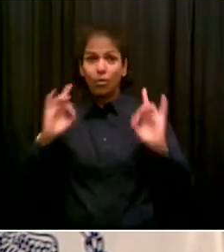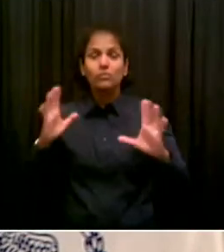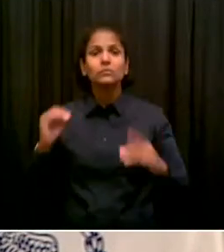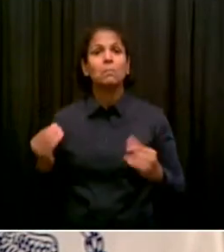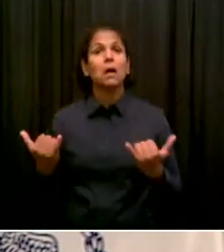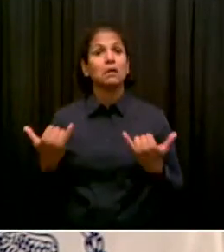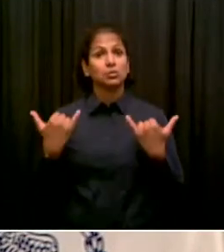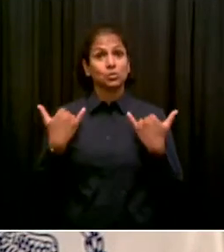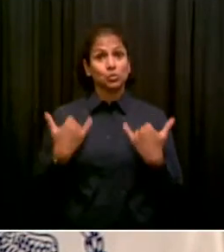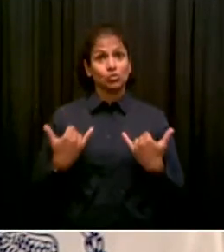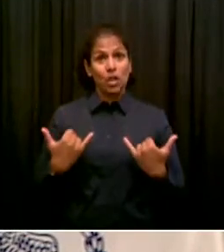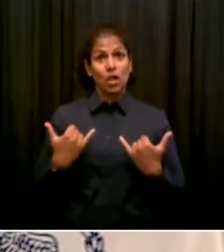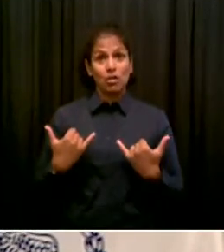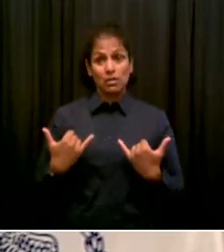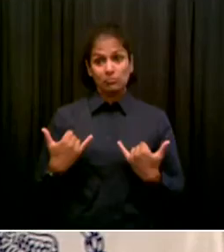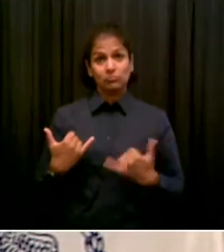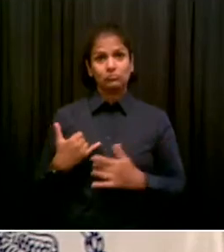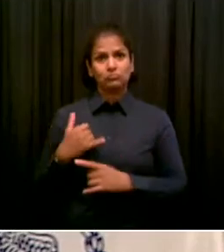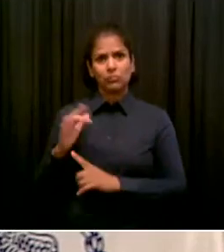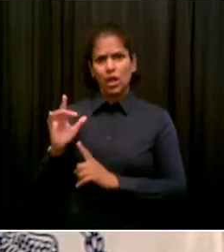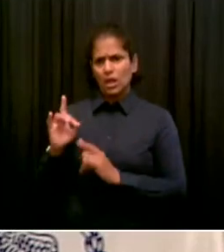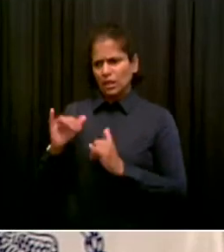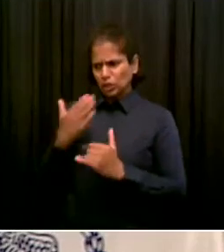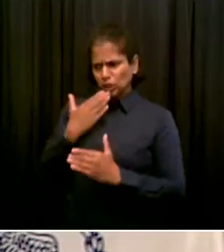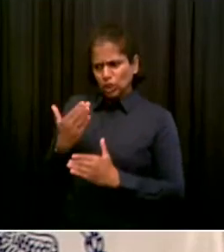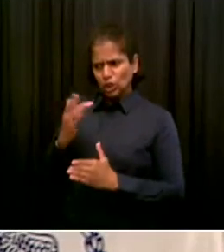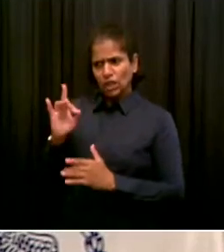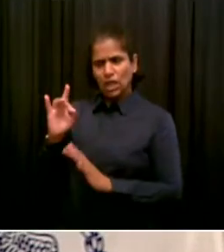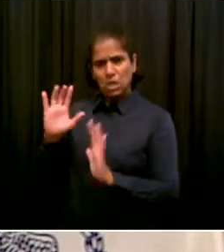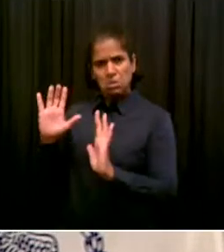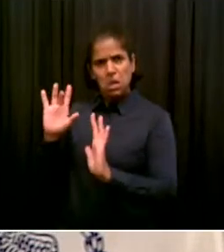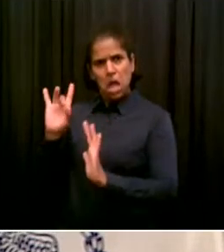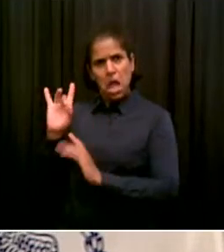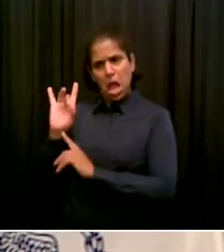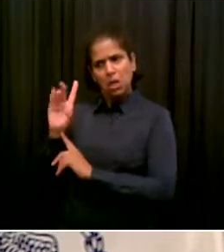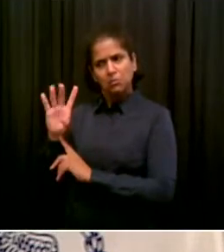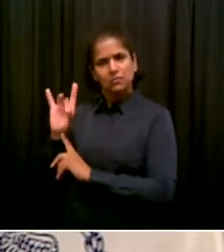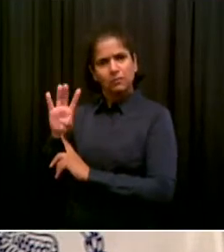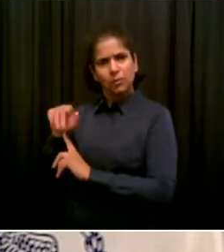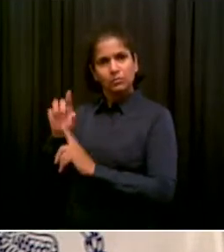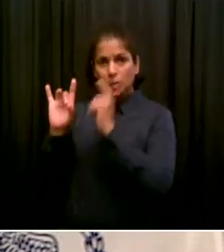DISRUPTIVE REALITY TO ALL THE CHANGES WE HAVE BEEN THROUGH.